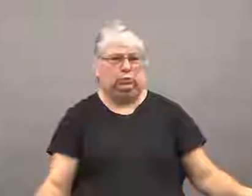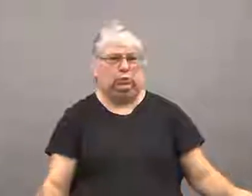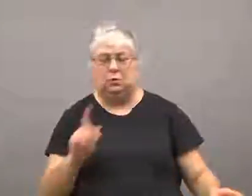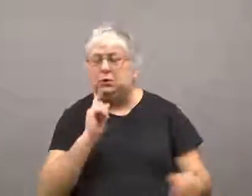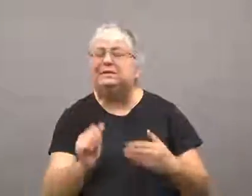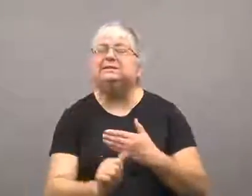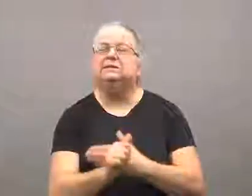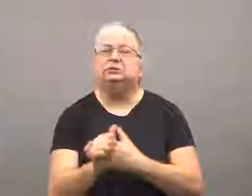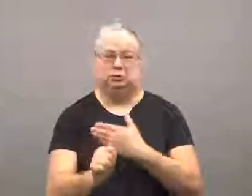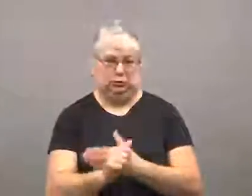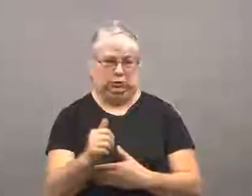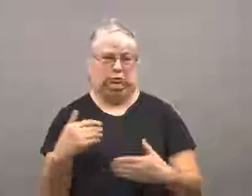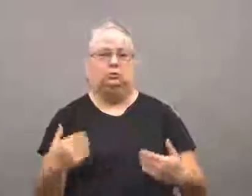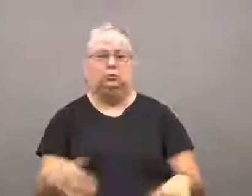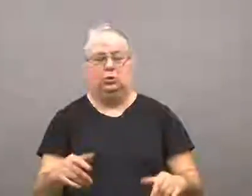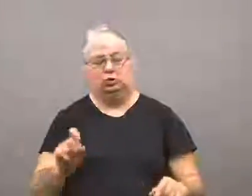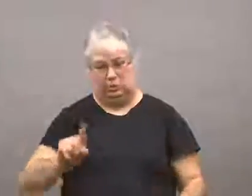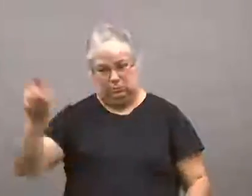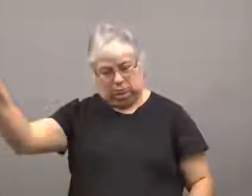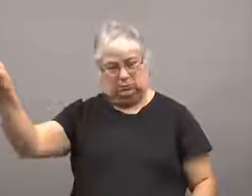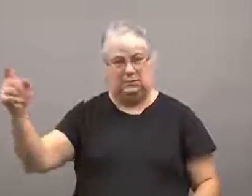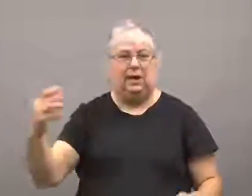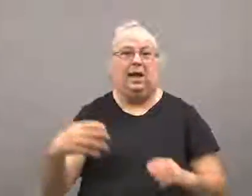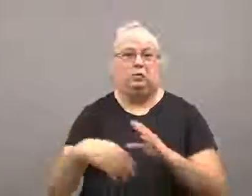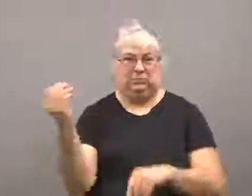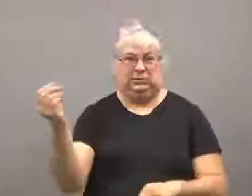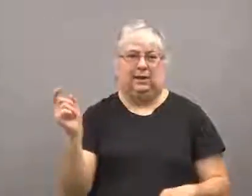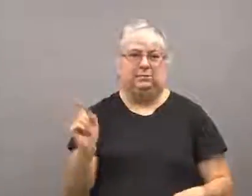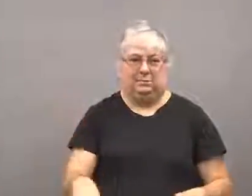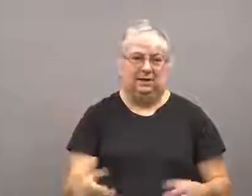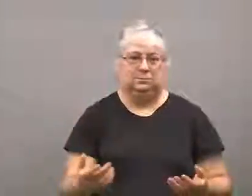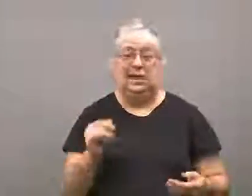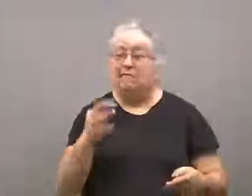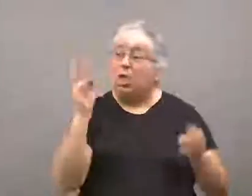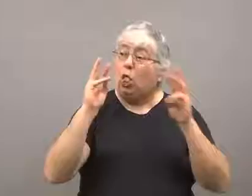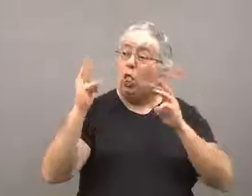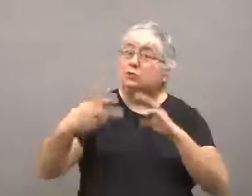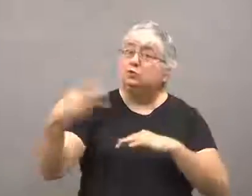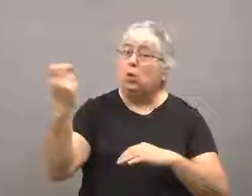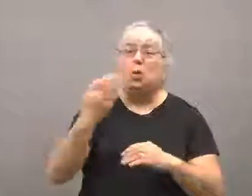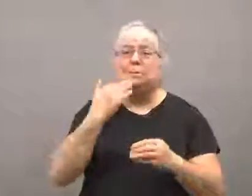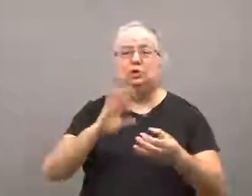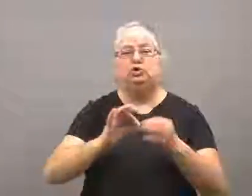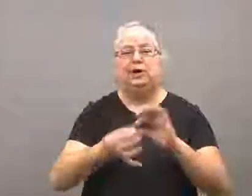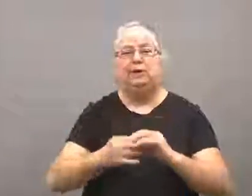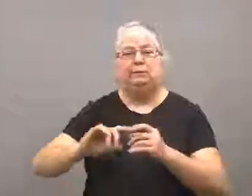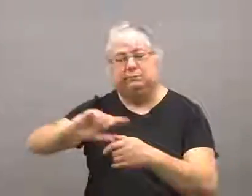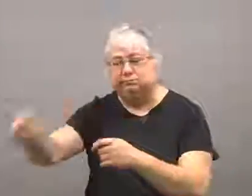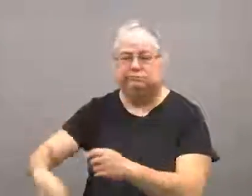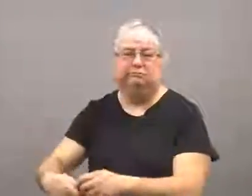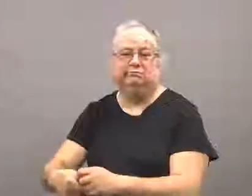That's extremely dangerous. It needs to be outside the house.